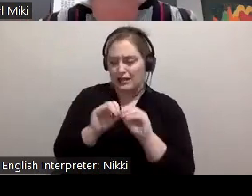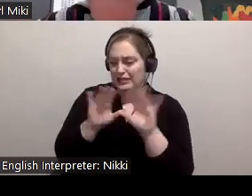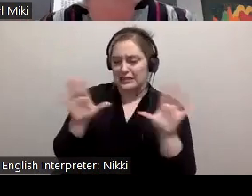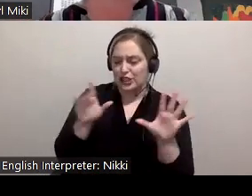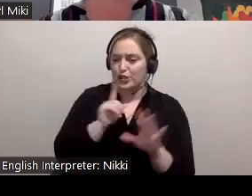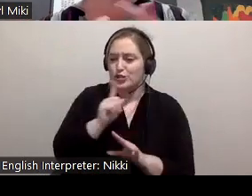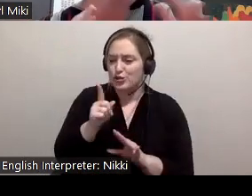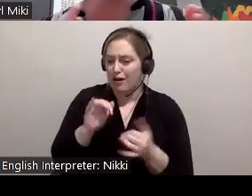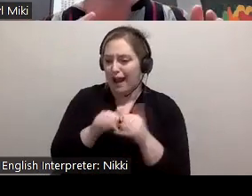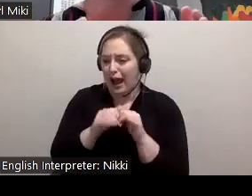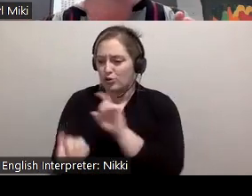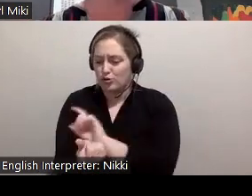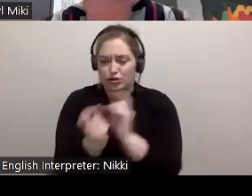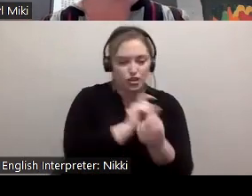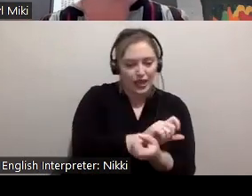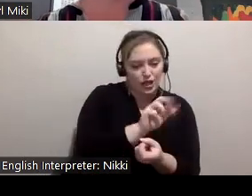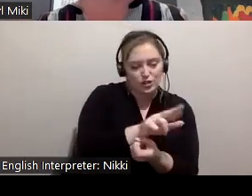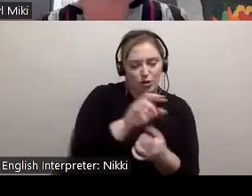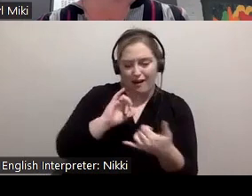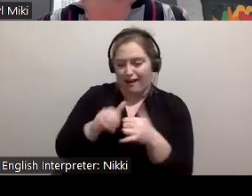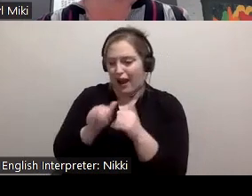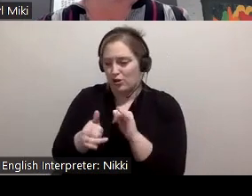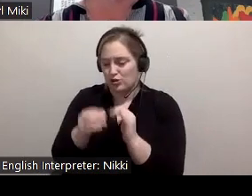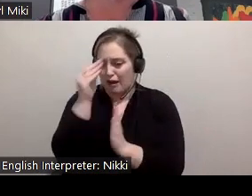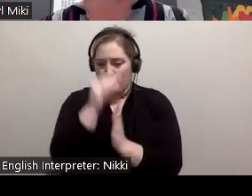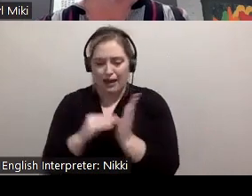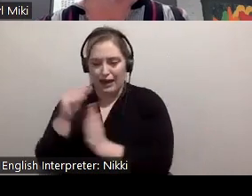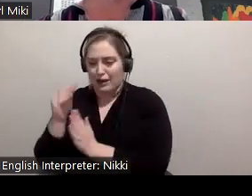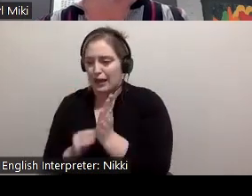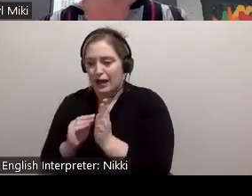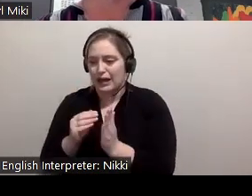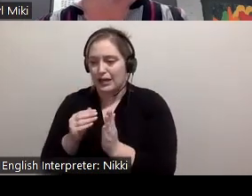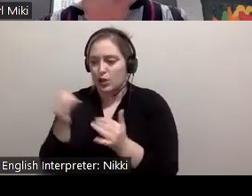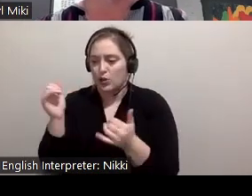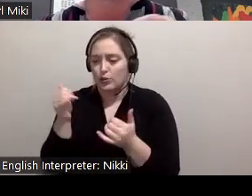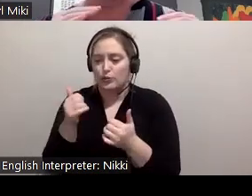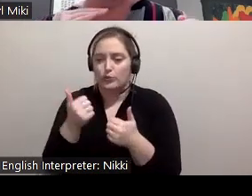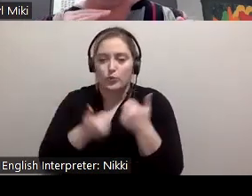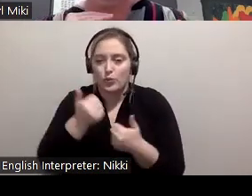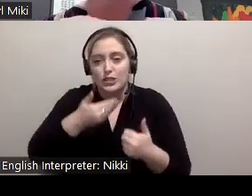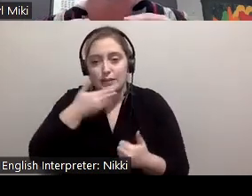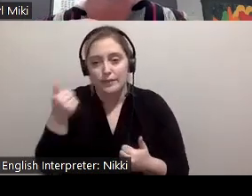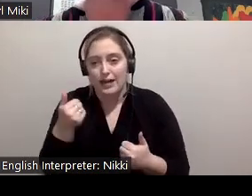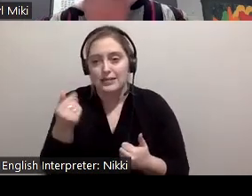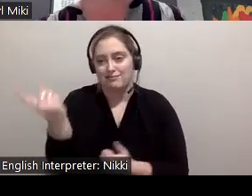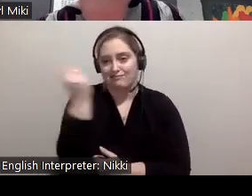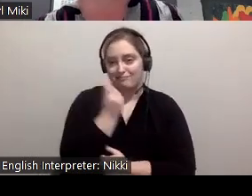that it can perhaps be a little bit confusing. Uh also the other grant that that that proposes a conflict with this